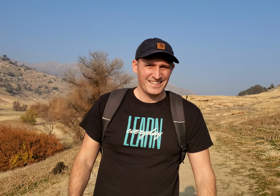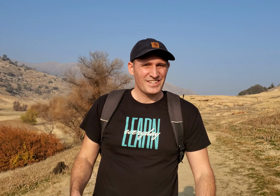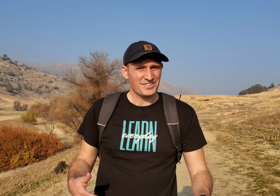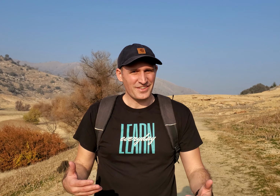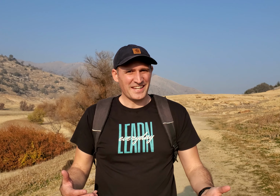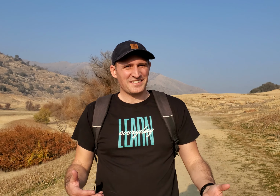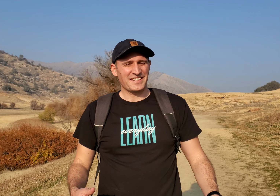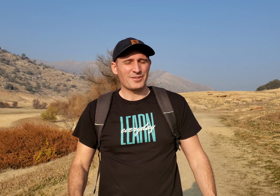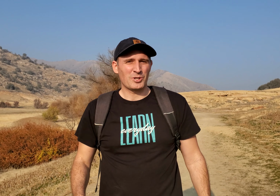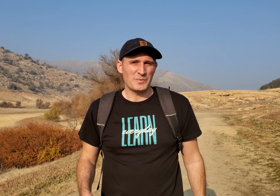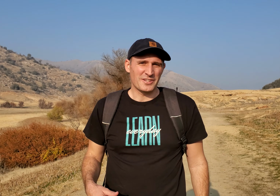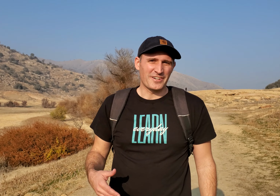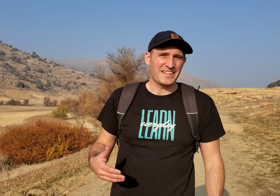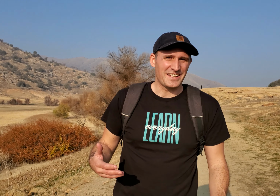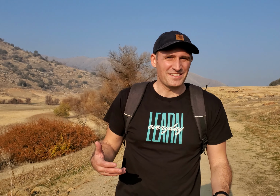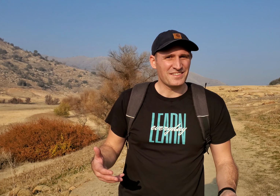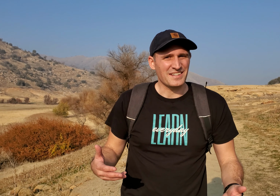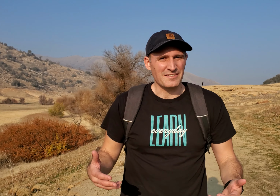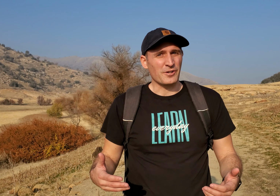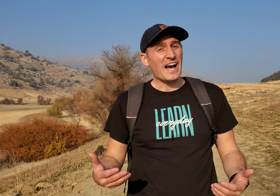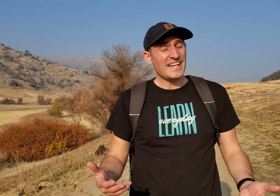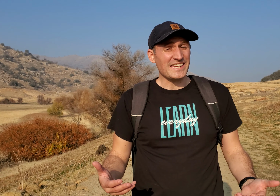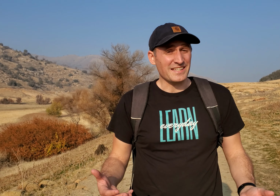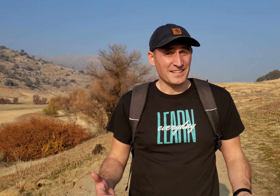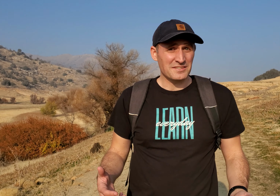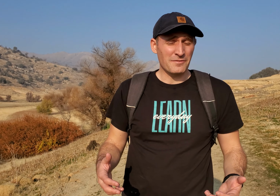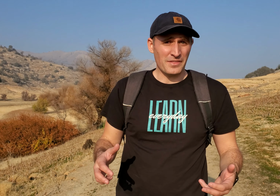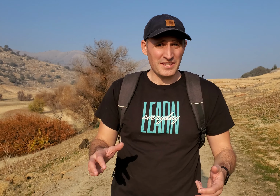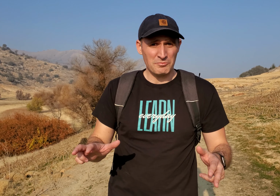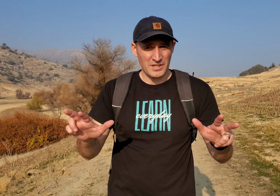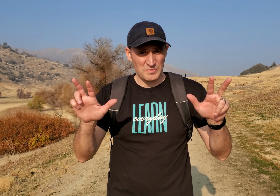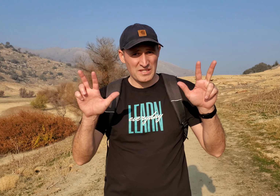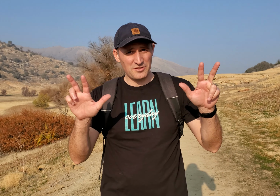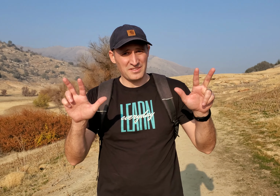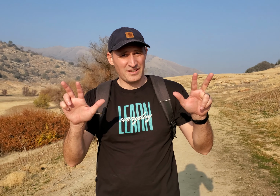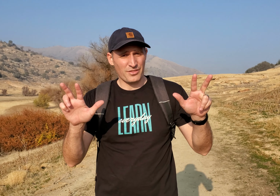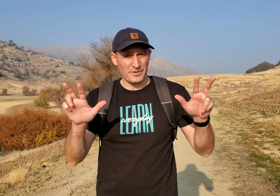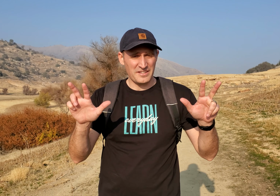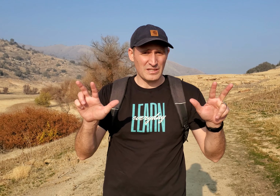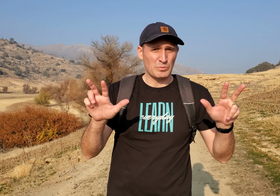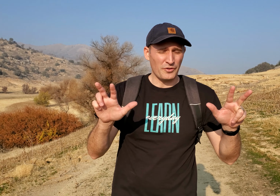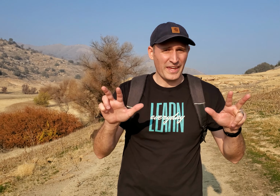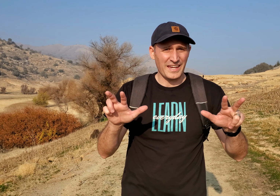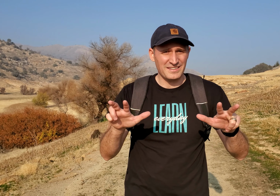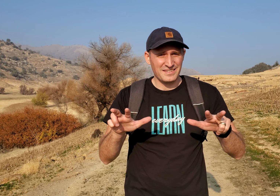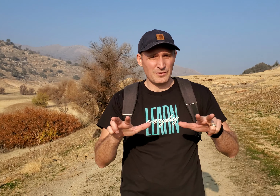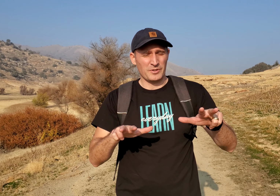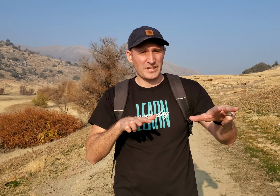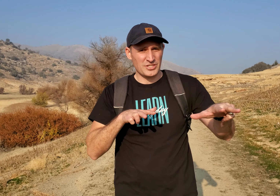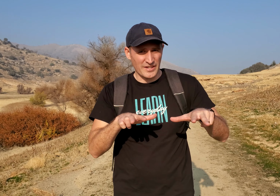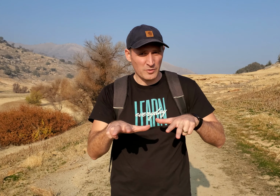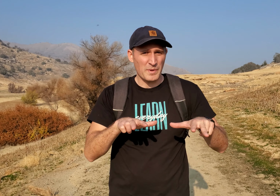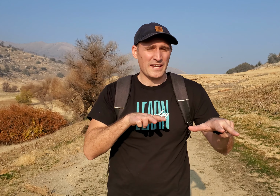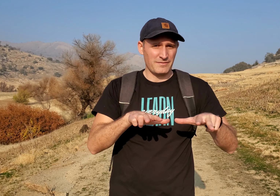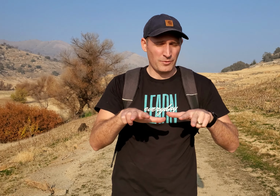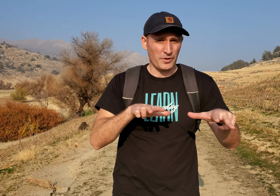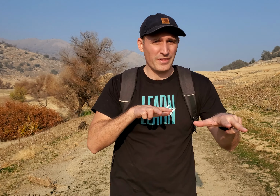So, the next sign that we're going to be learning is a sign for hiking and so for this we're going to be using threes on both hands and we're going to shuffle back and forth